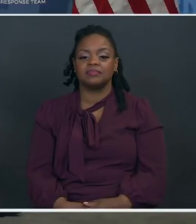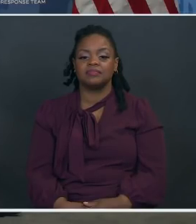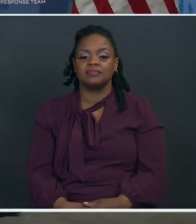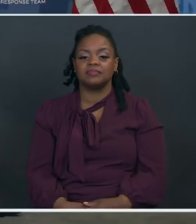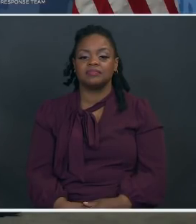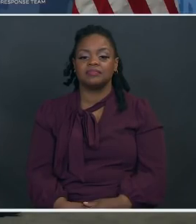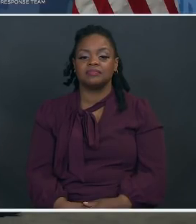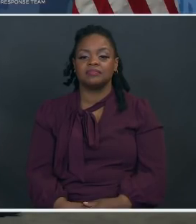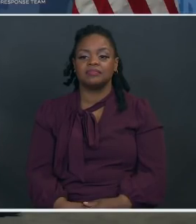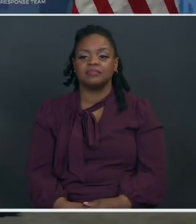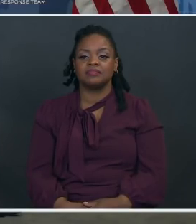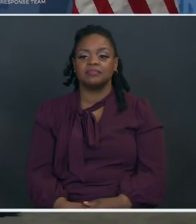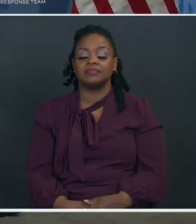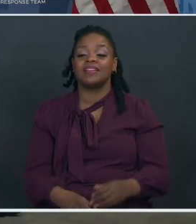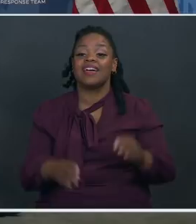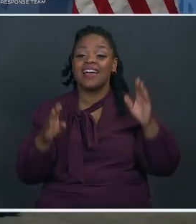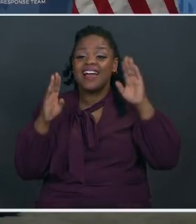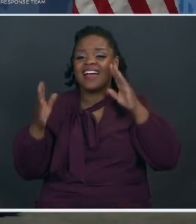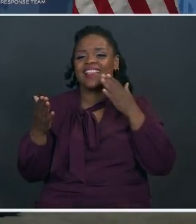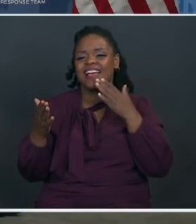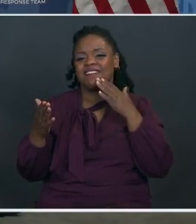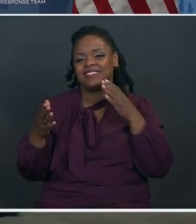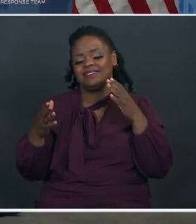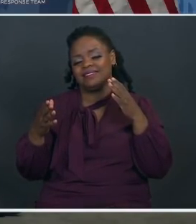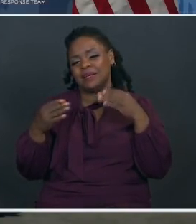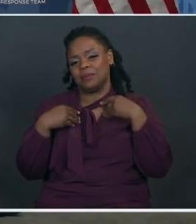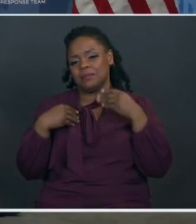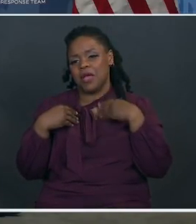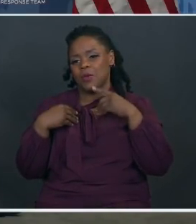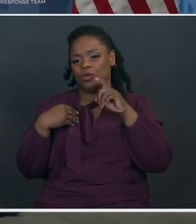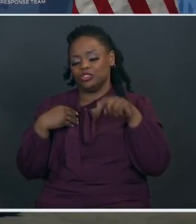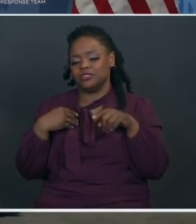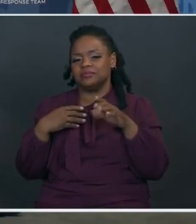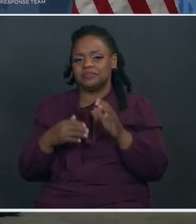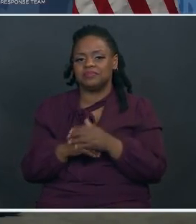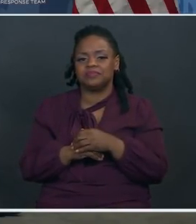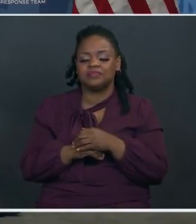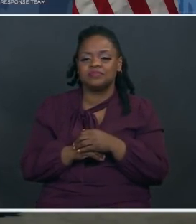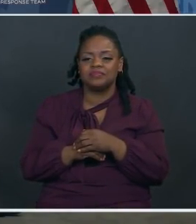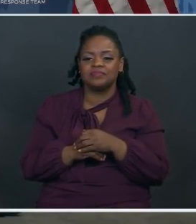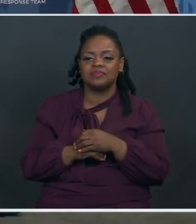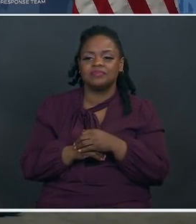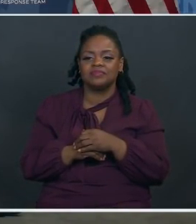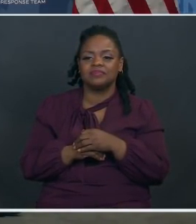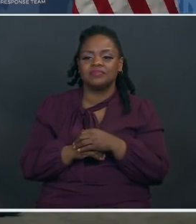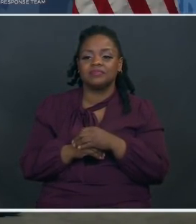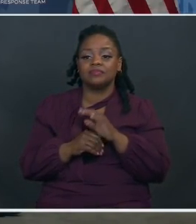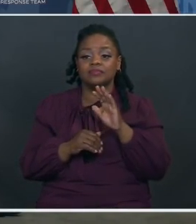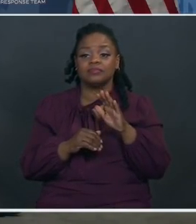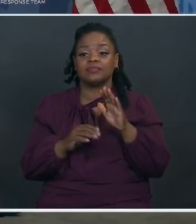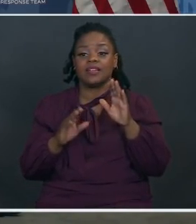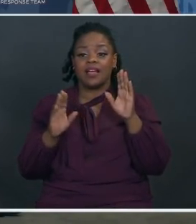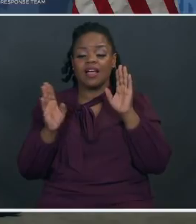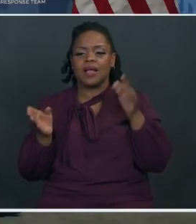The Press: Hi there, thank you for taking questions. Can you hear me? Mr. Zients: Yes, we can. Anjalee Khemlani: All right. Great, thanks so much. I just want to get some clarity